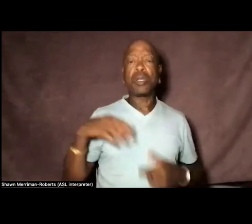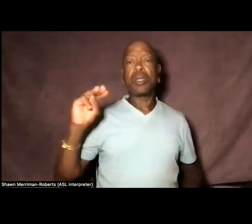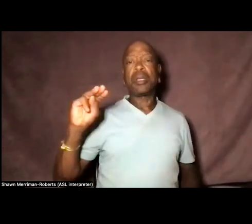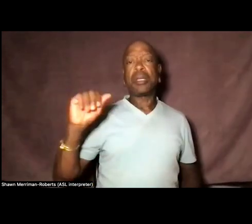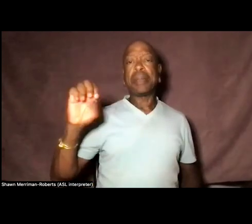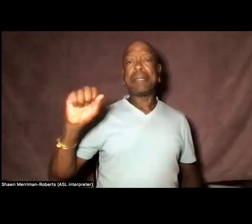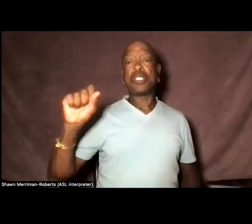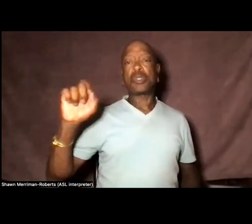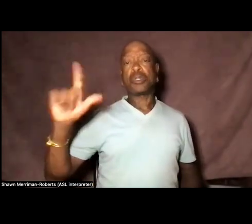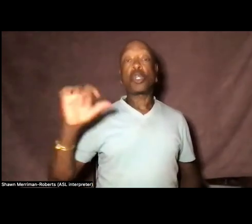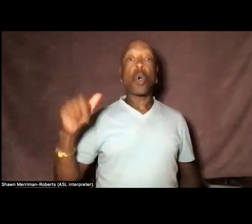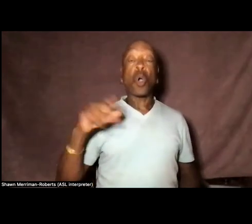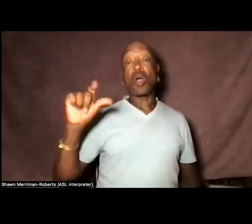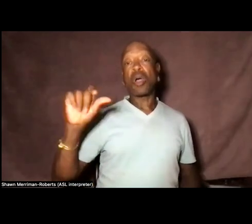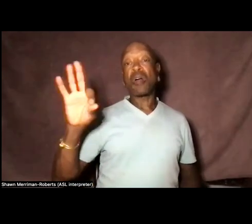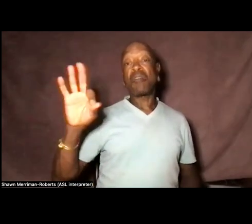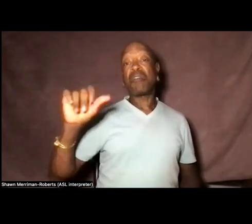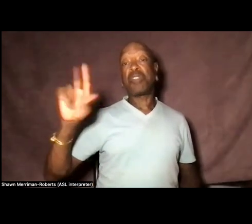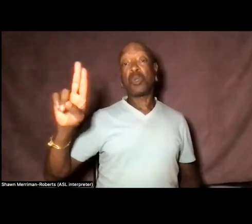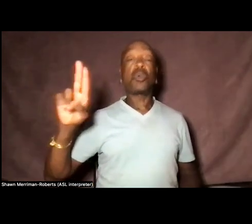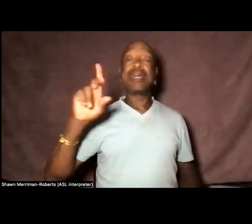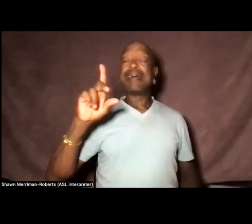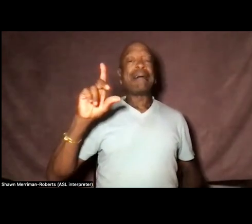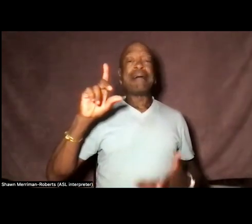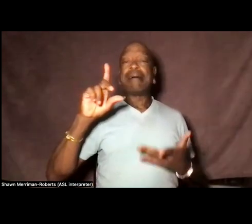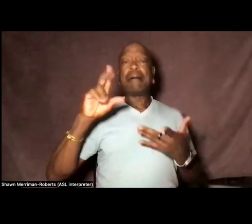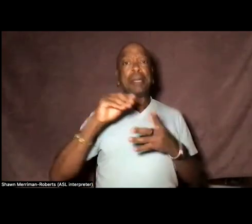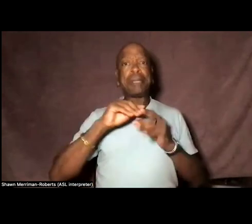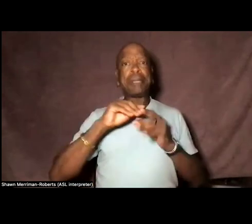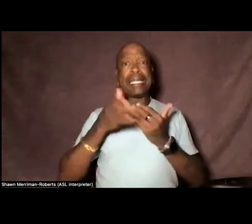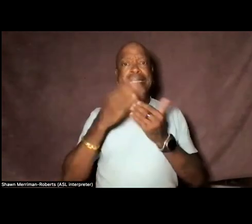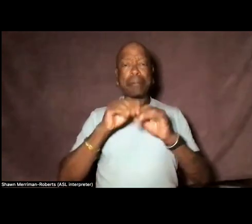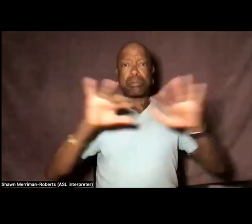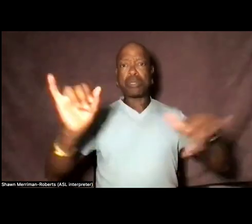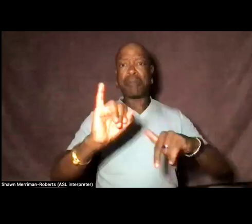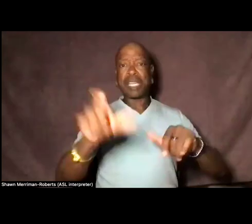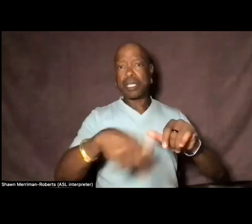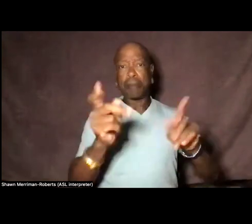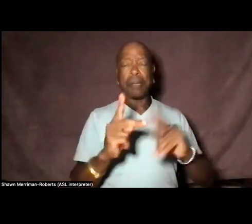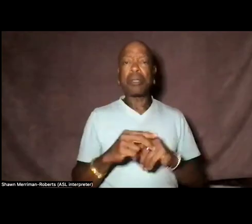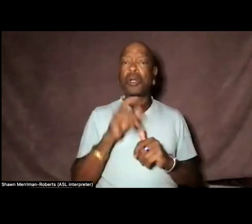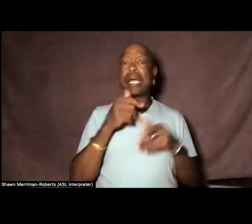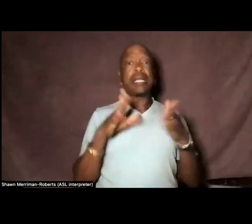be contagious are not allowed to mask in public to protect others and prevent the spread of illness